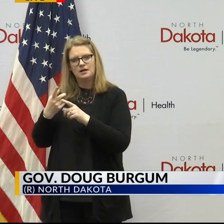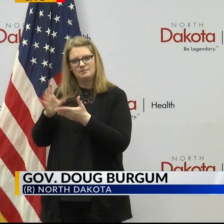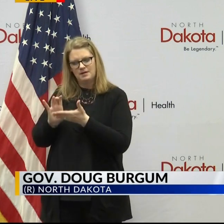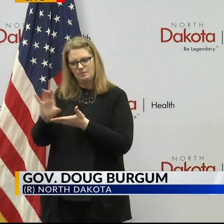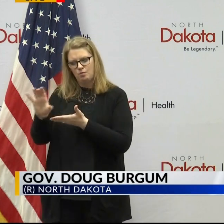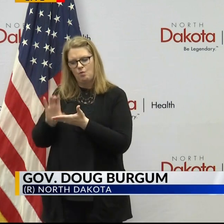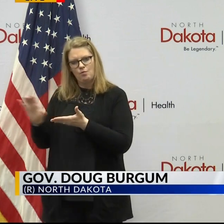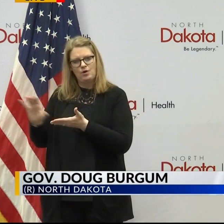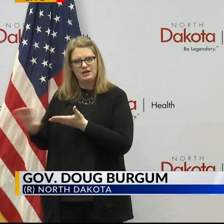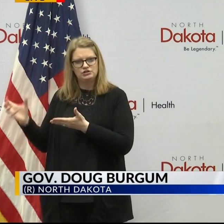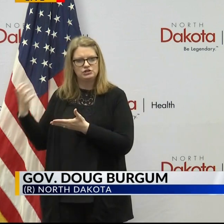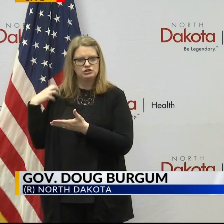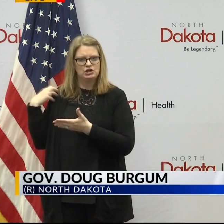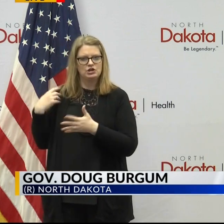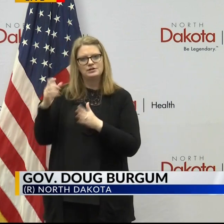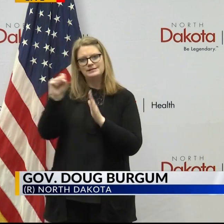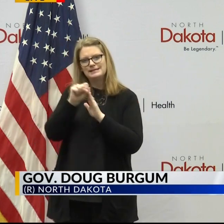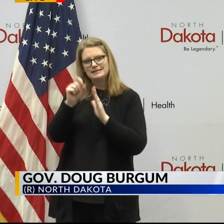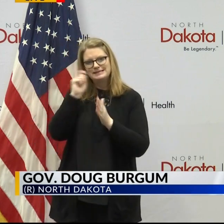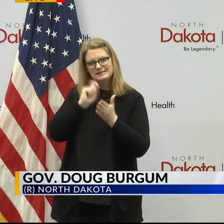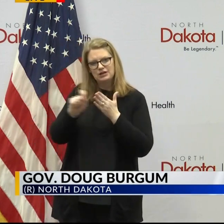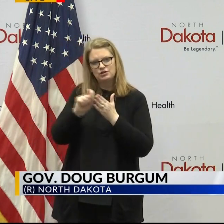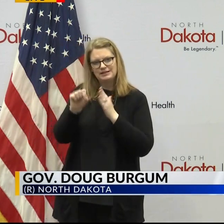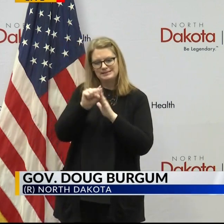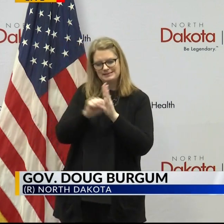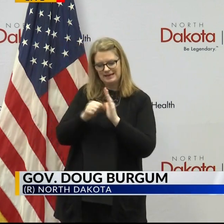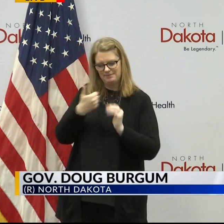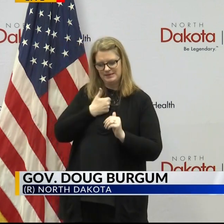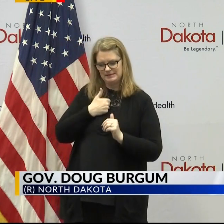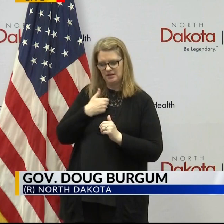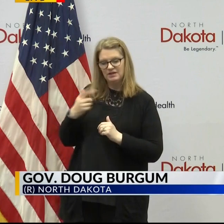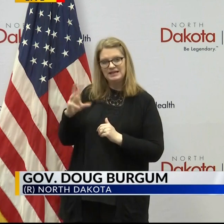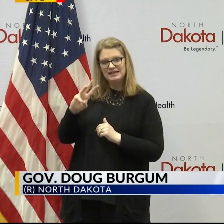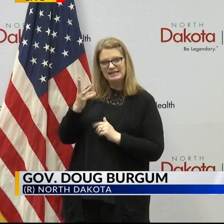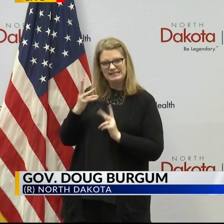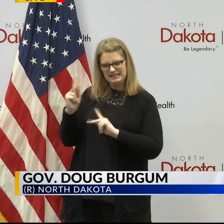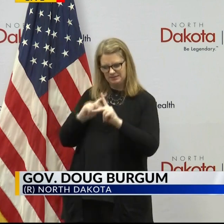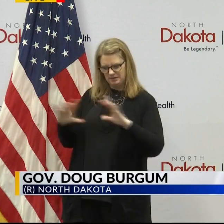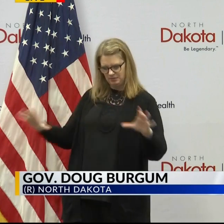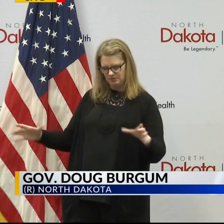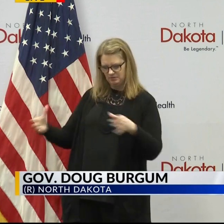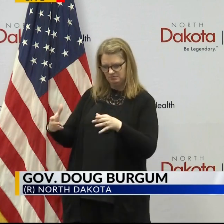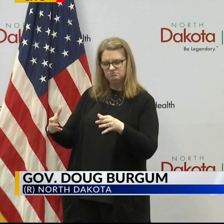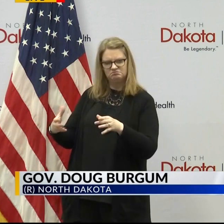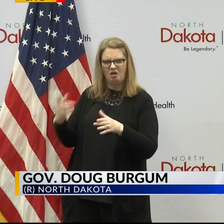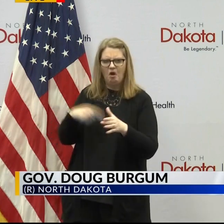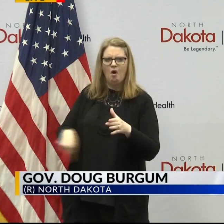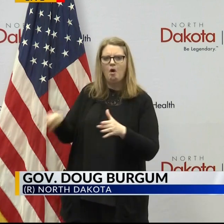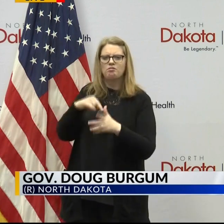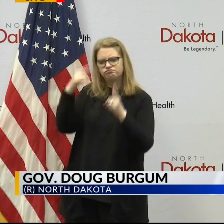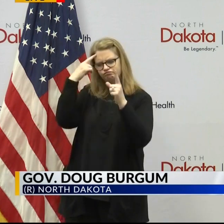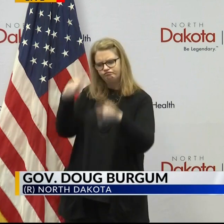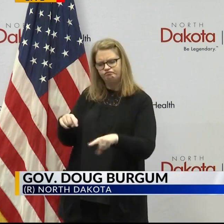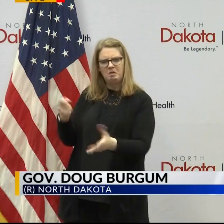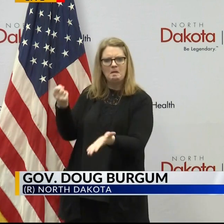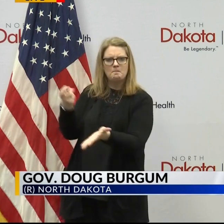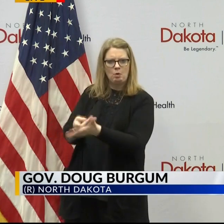WHICH IS MADE UP OF THE HOUSE AND SENATE MAJORITY LEADERS AND THE HOUSE AND SENATE